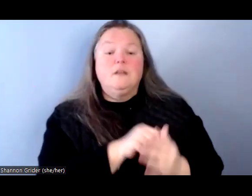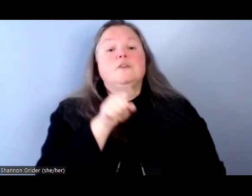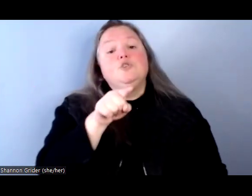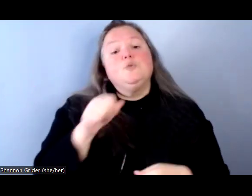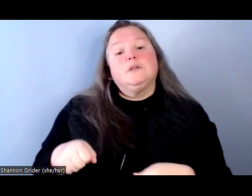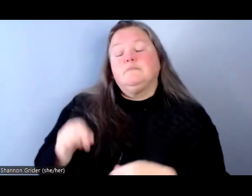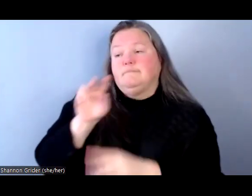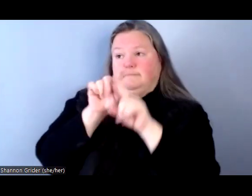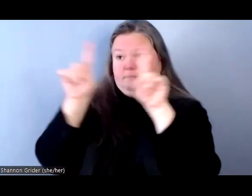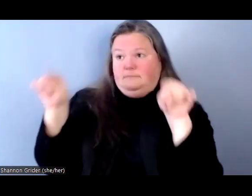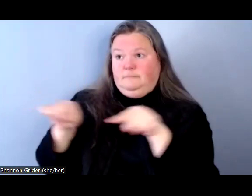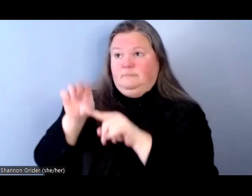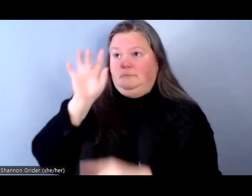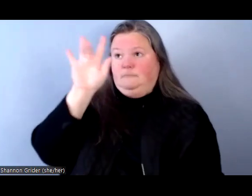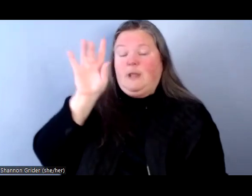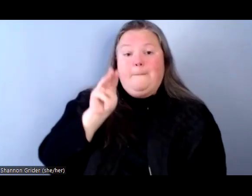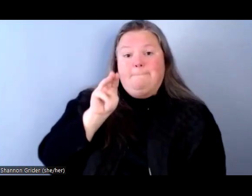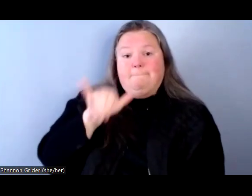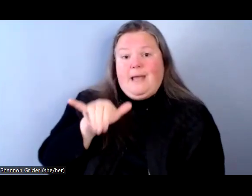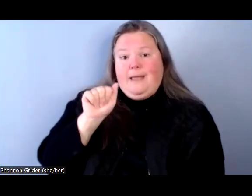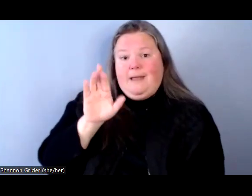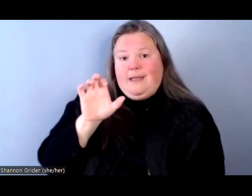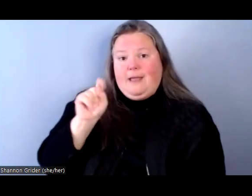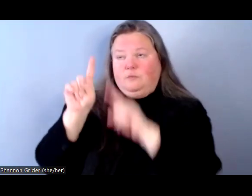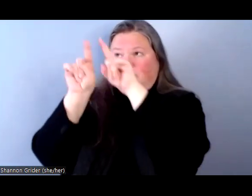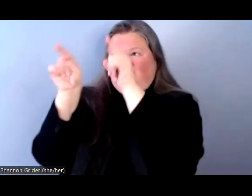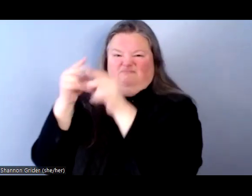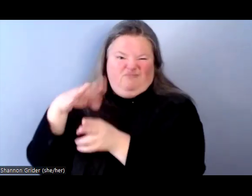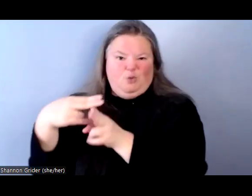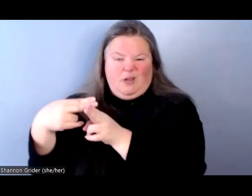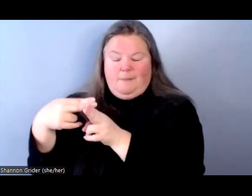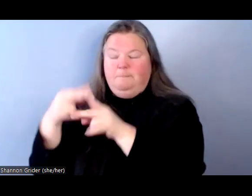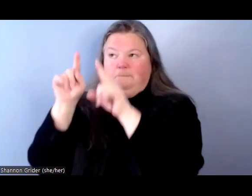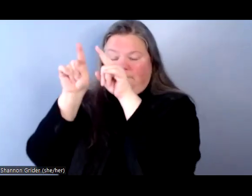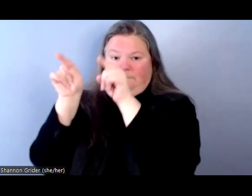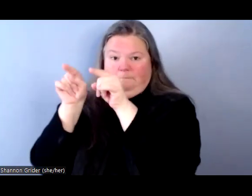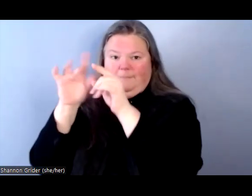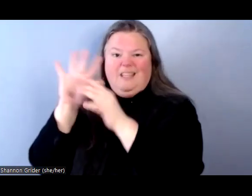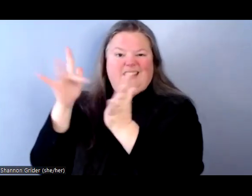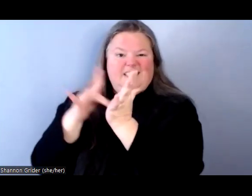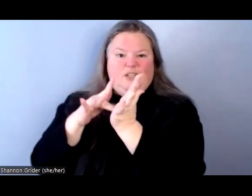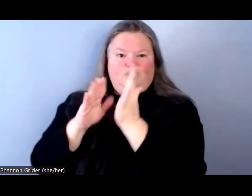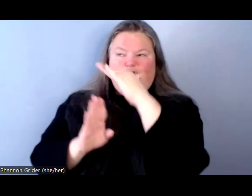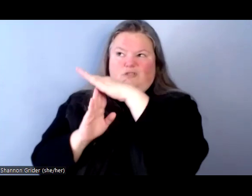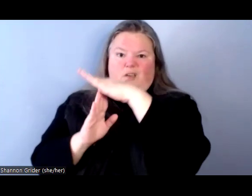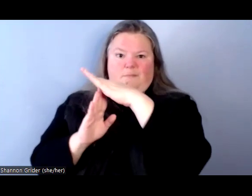You can go to "My Account (Name)" at the top of your